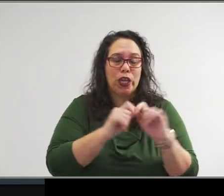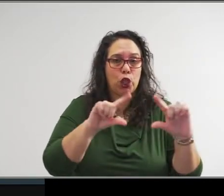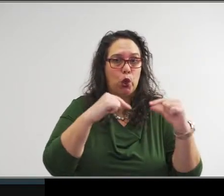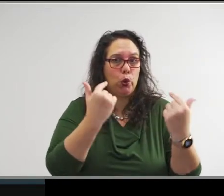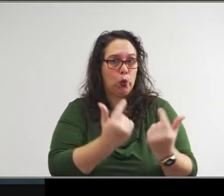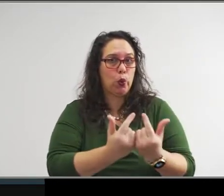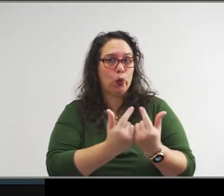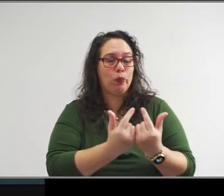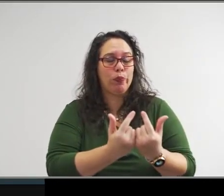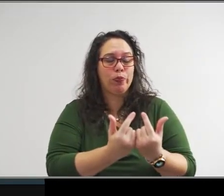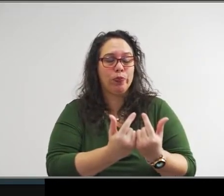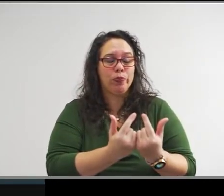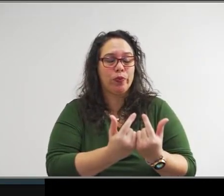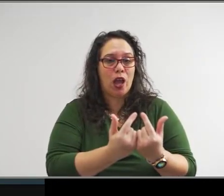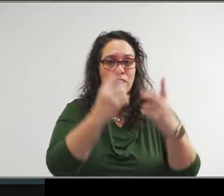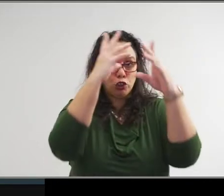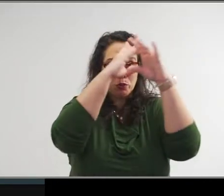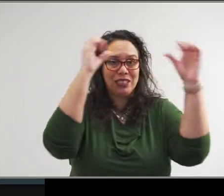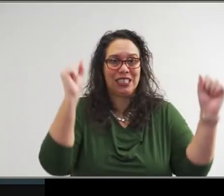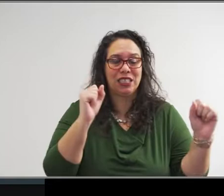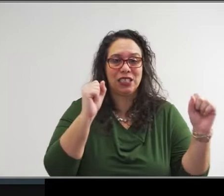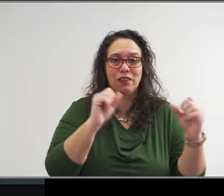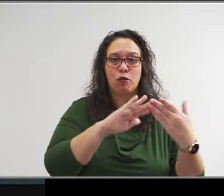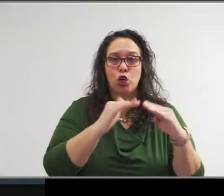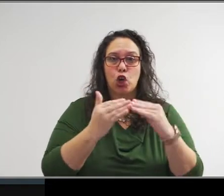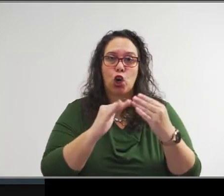of urban districts in consultation, of course, with you